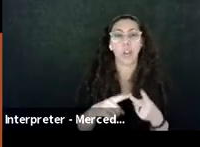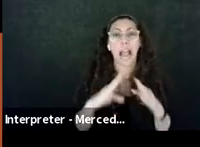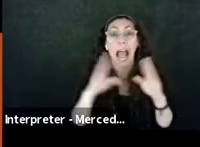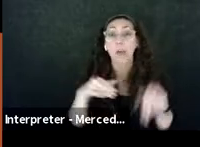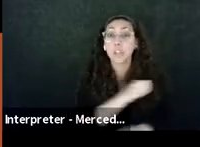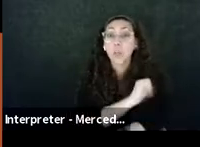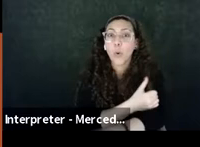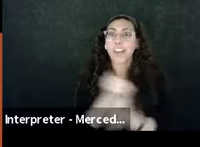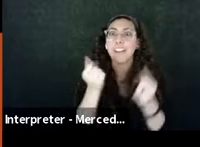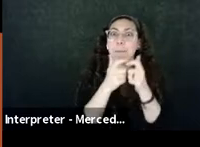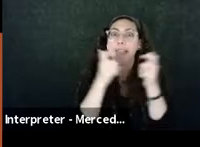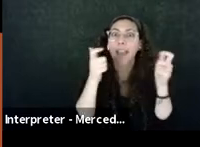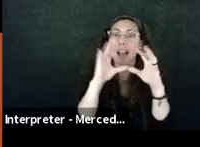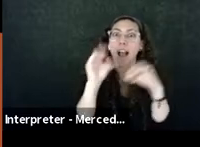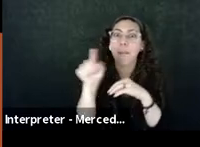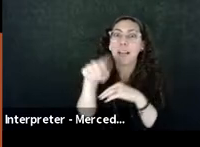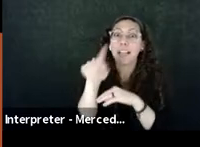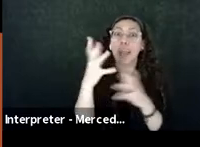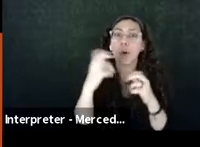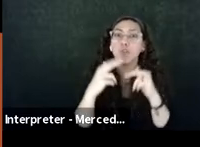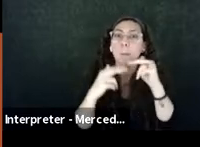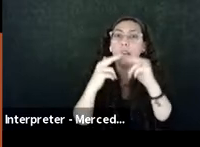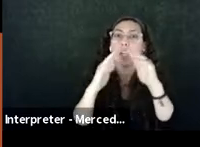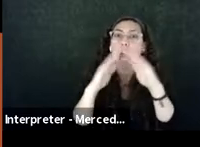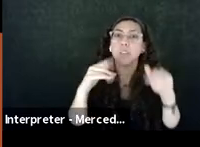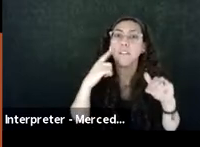Natalie Chavez: That actually want to build housing specifically for our student population.